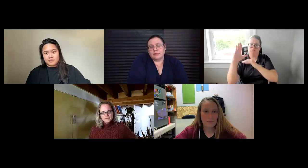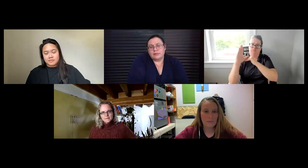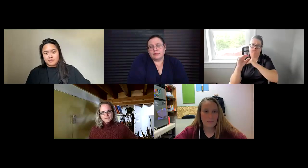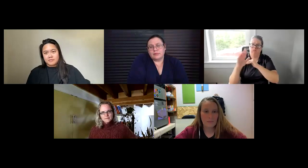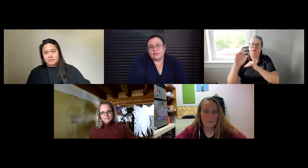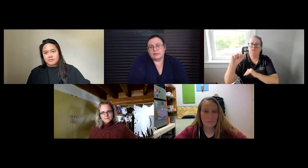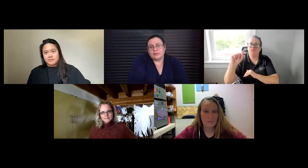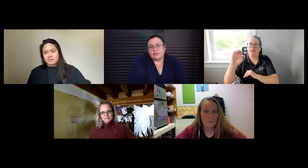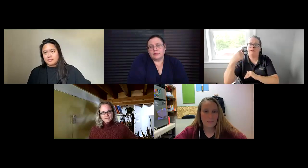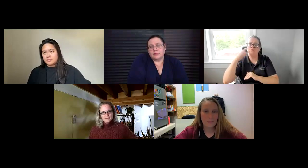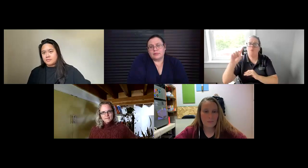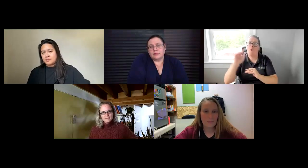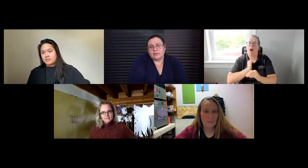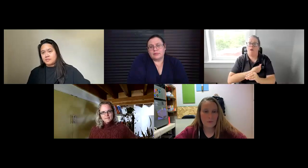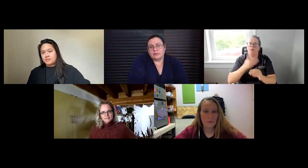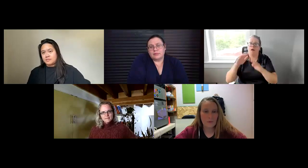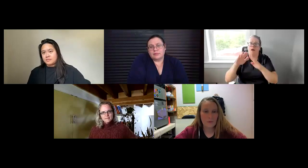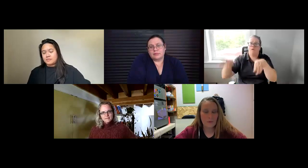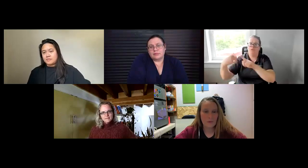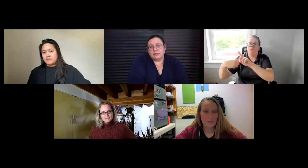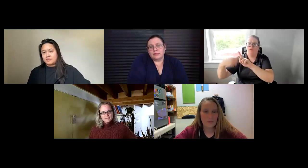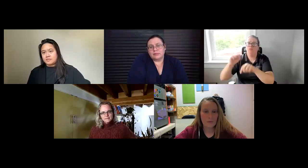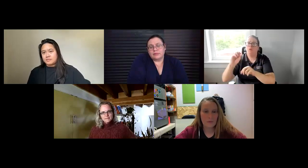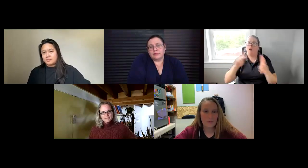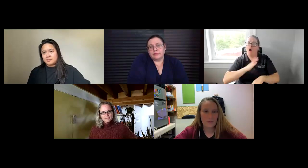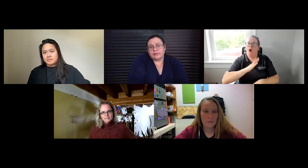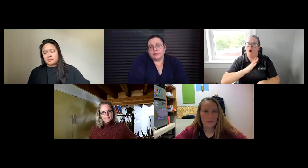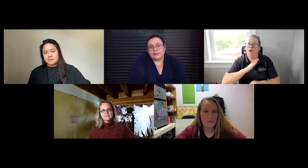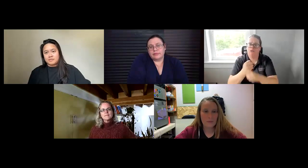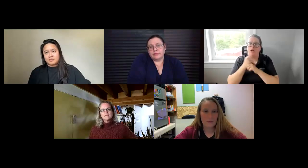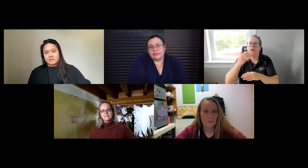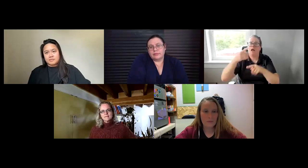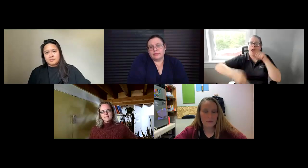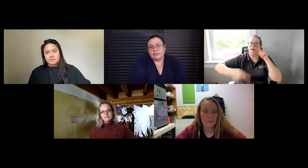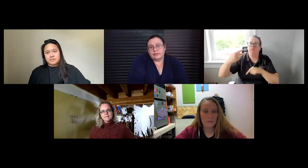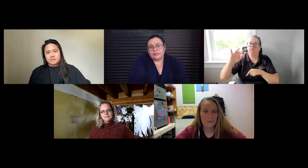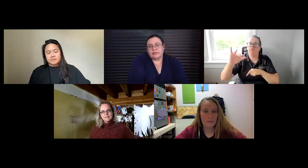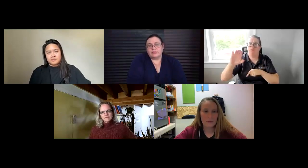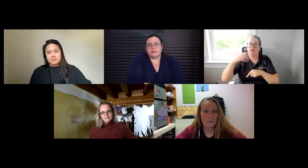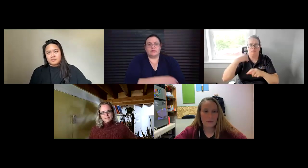We discounted different rates for rentals when they invested.